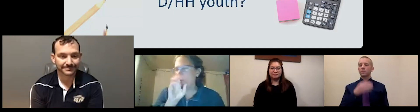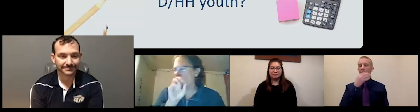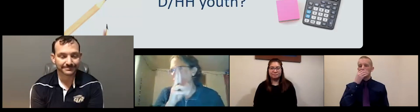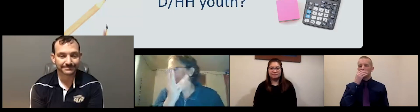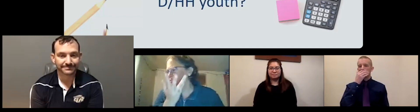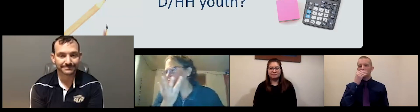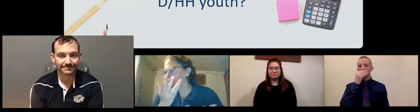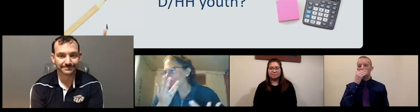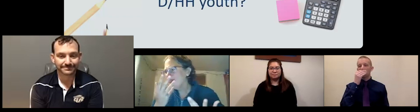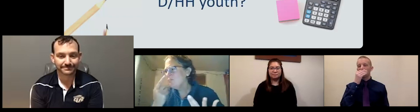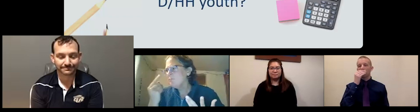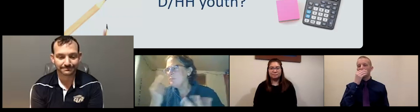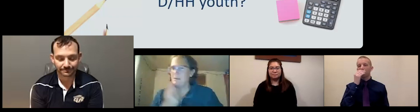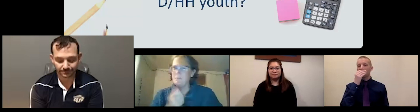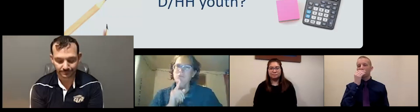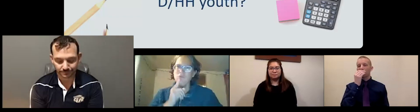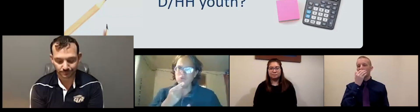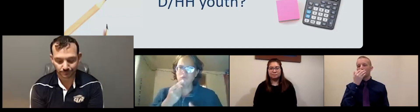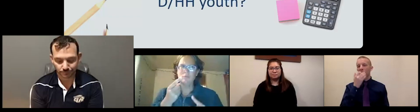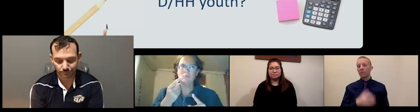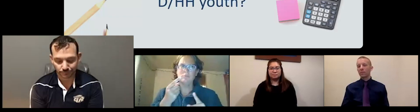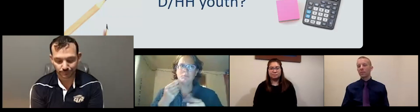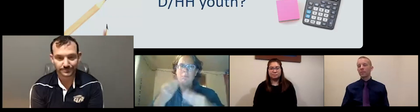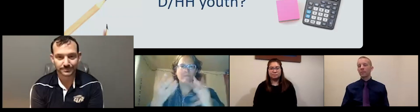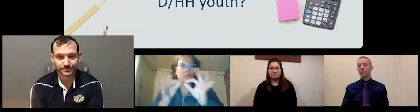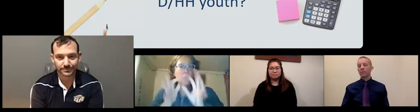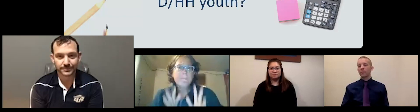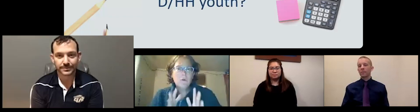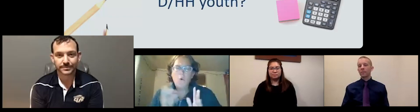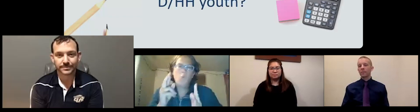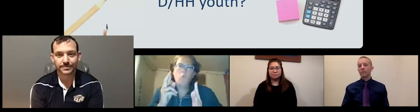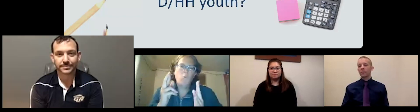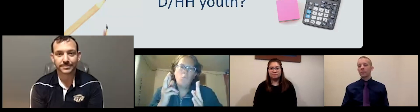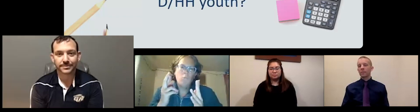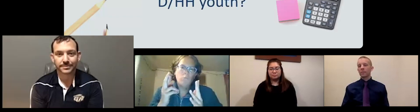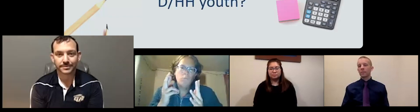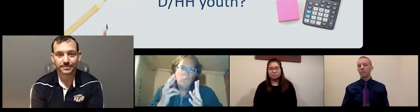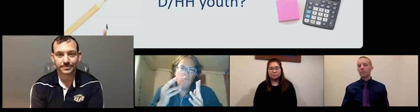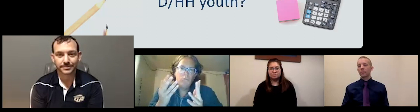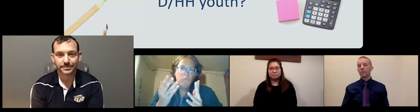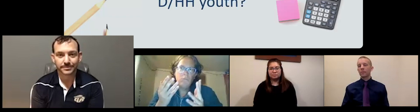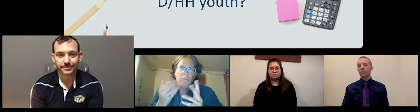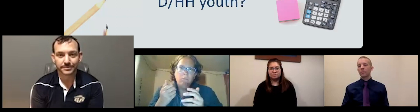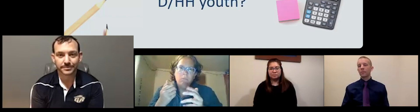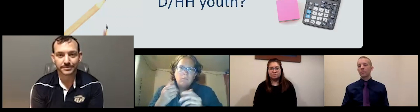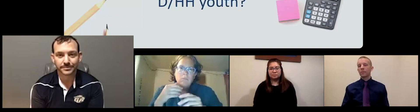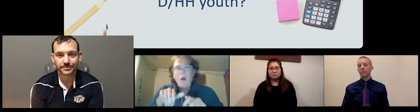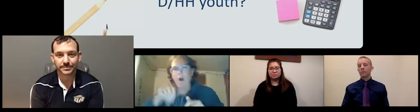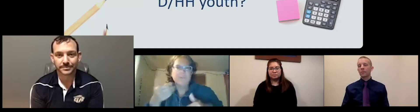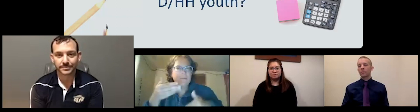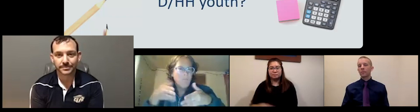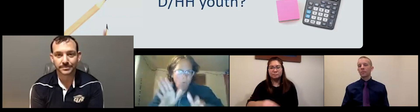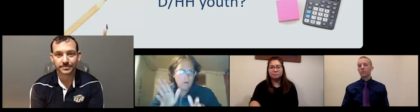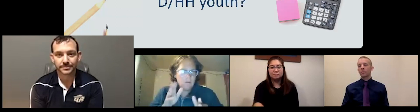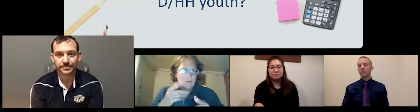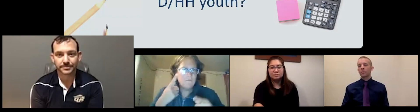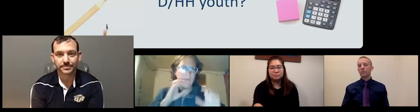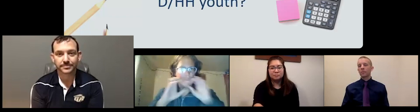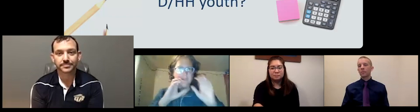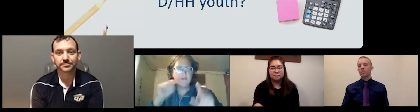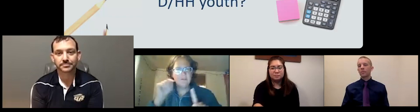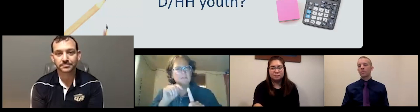something, make sure you provide an interpreter or find other ways for communication.